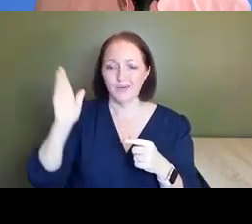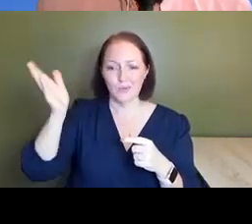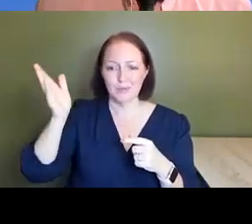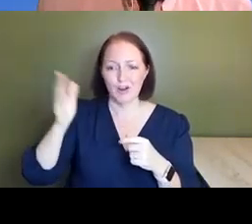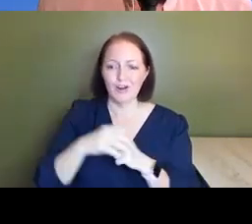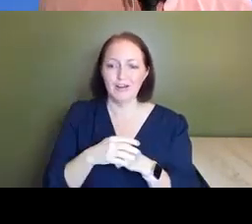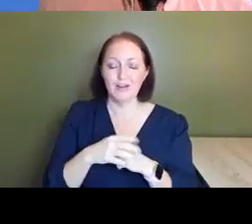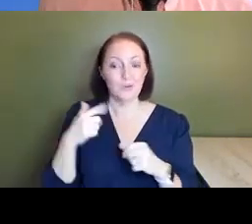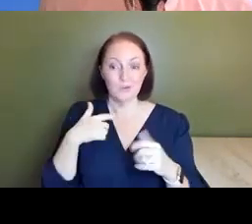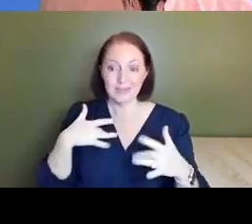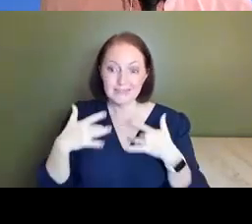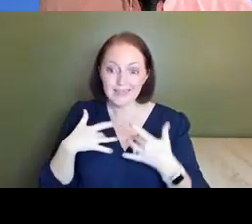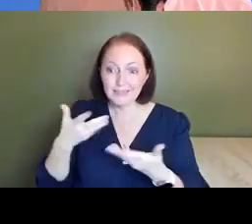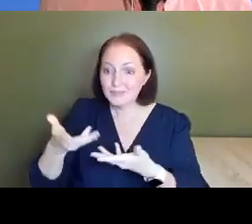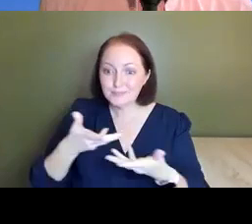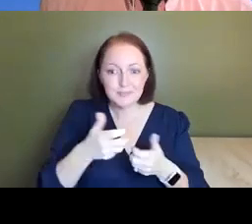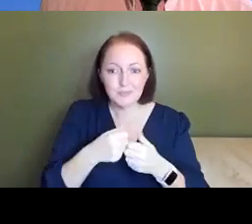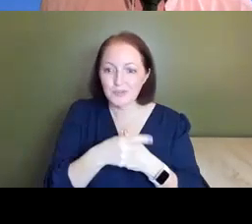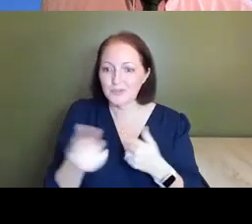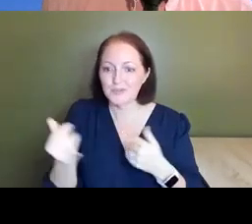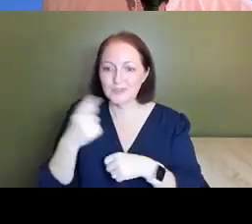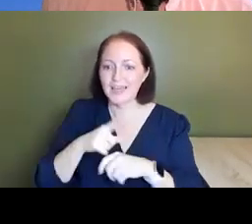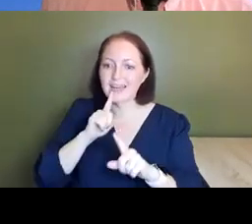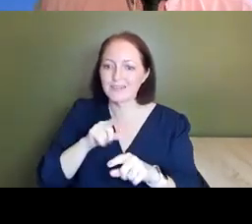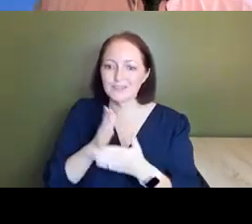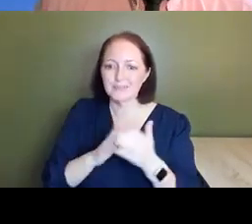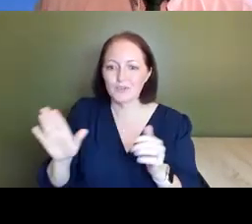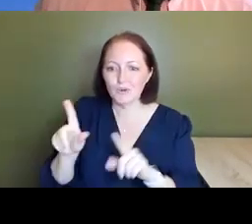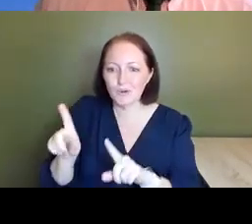excited to engage with you all today and answer some of your questions. Many of you have been